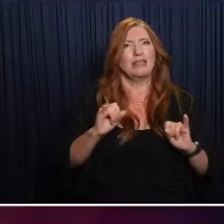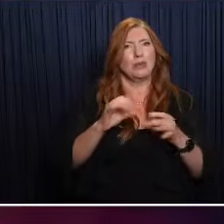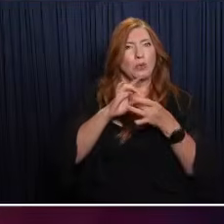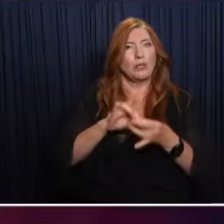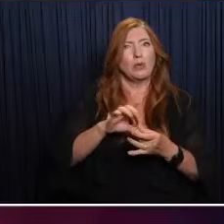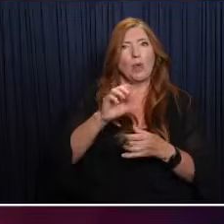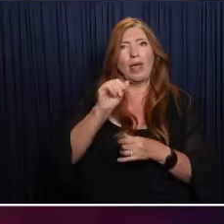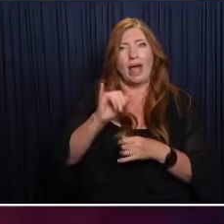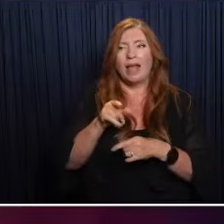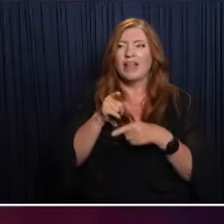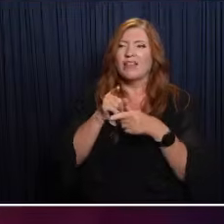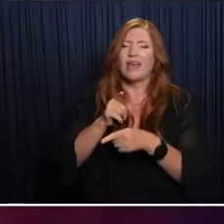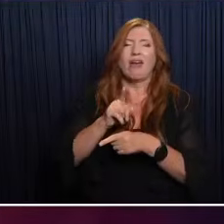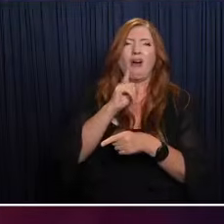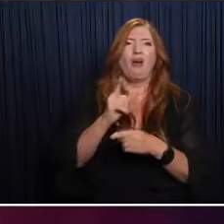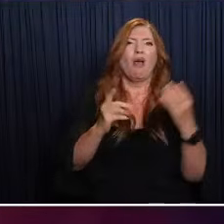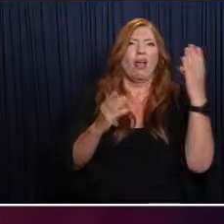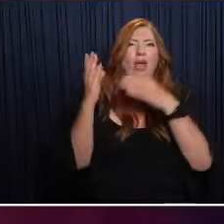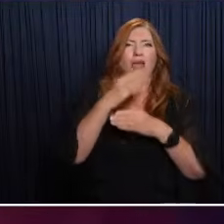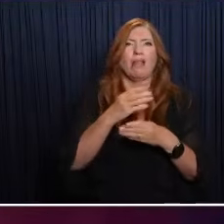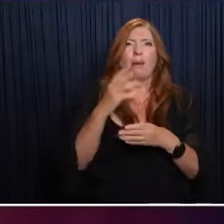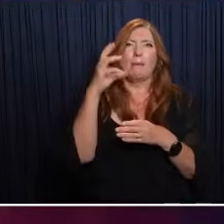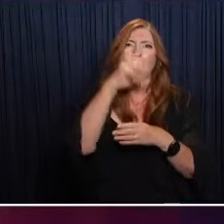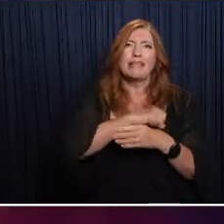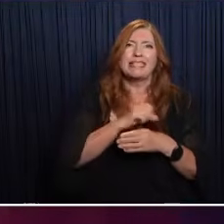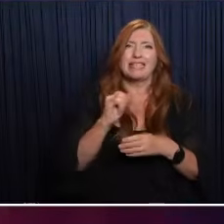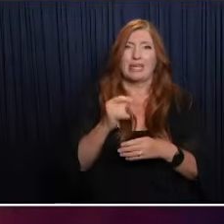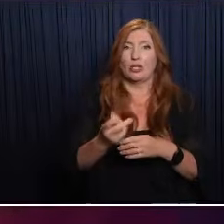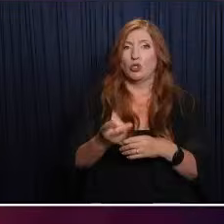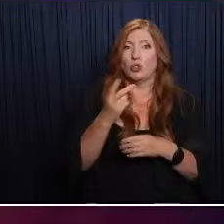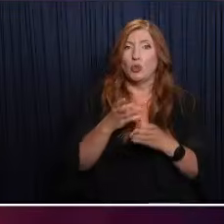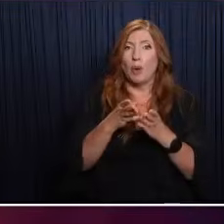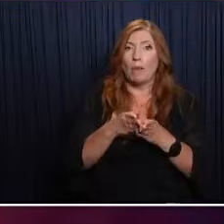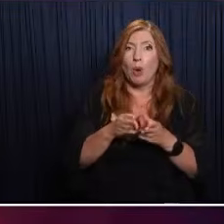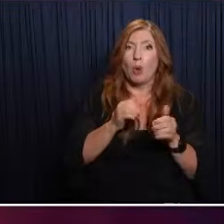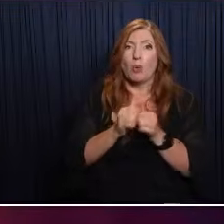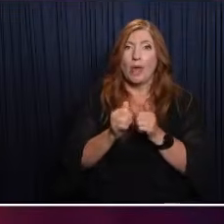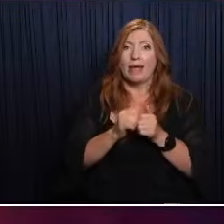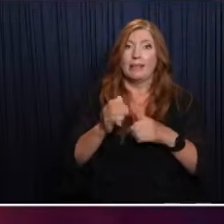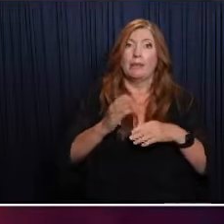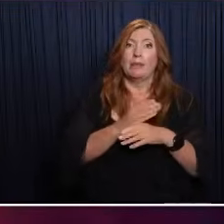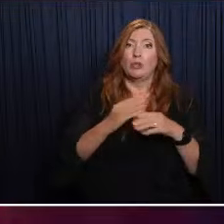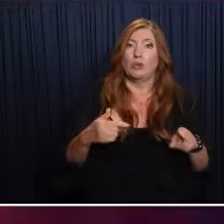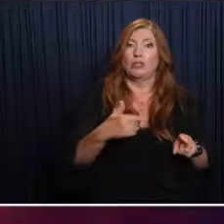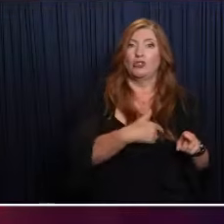EUROPE IS CALLING FOR TECHNICAL SOVEREIGNTY IN DEVELOPMENT OF THEIR OWN AI AND MISSING THE